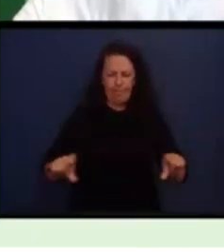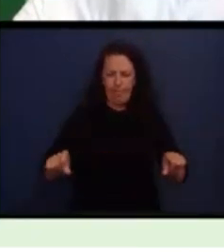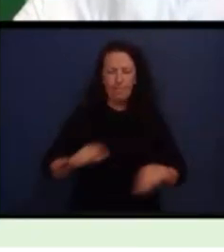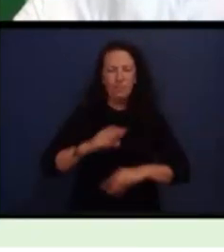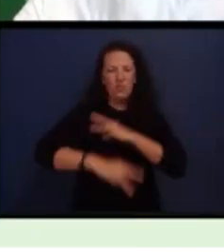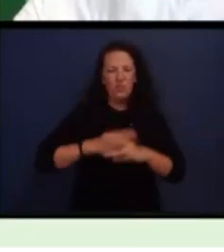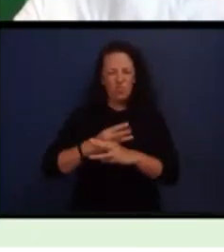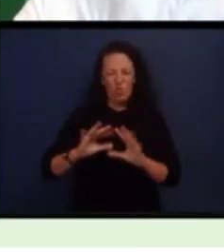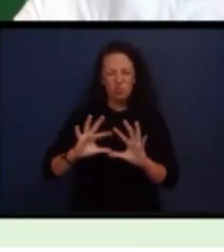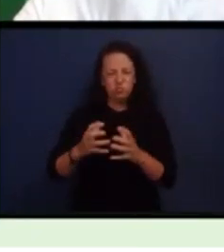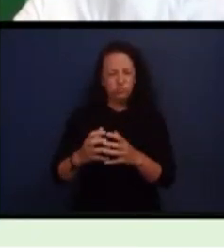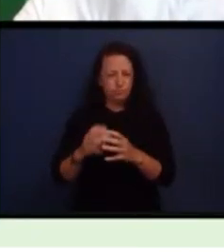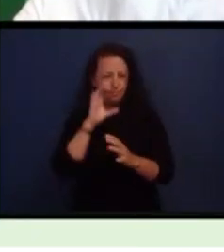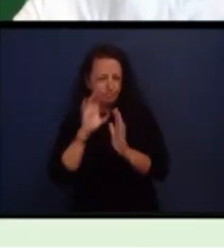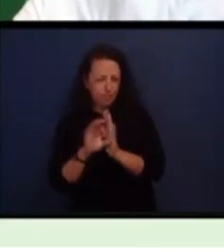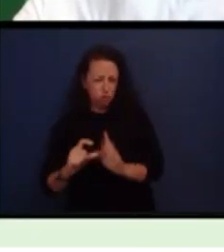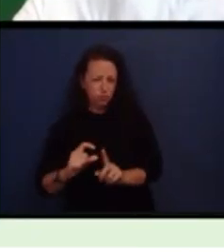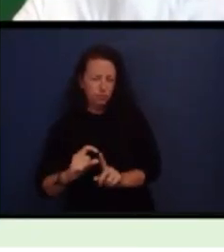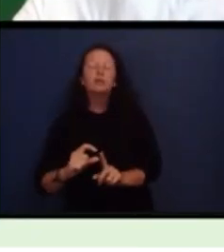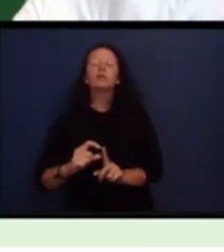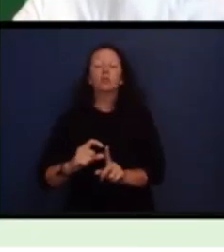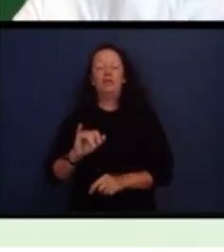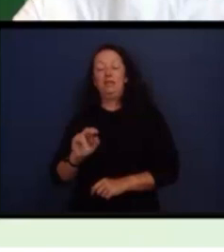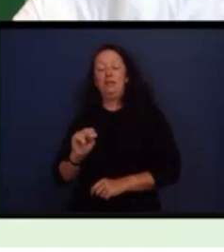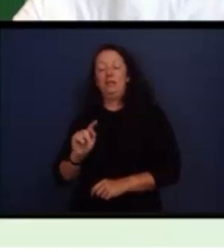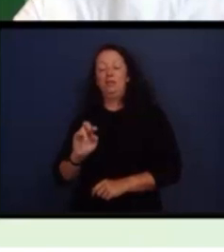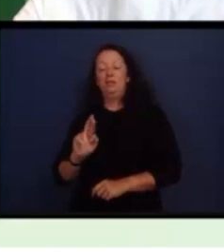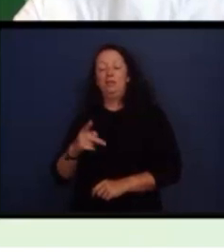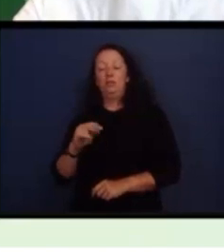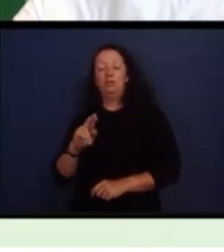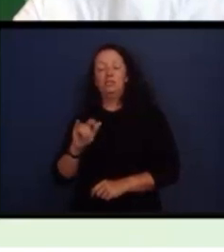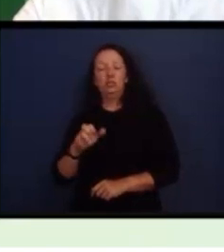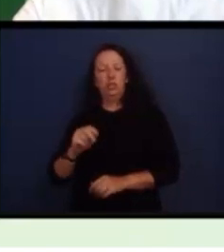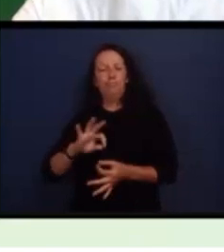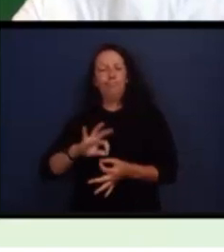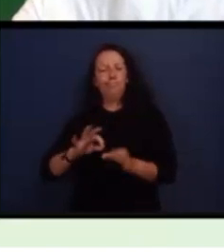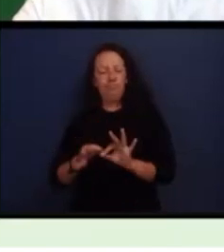Symbol with the words interpretation written underneath. Click on that and then click on American Sign Language.